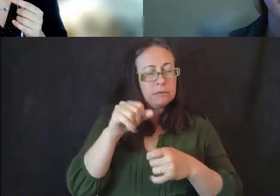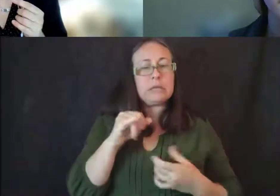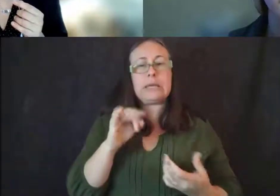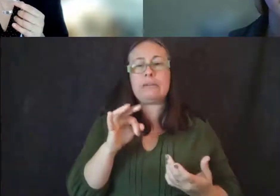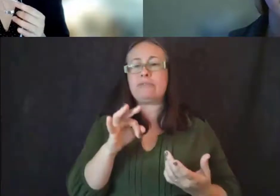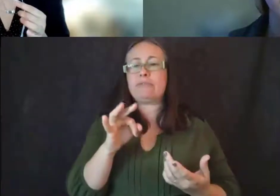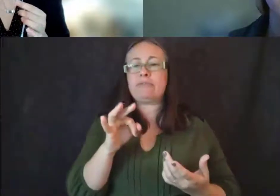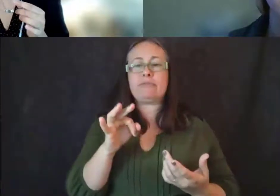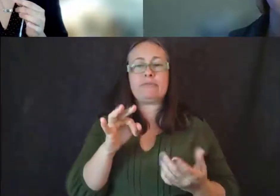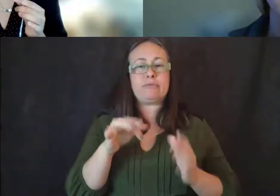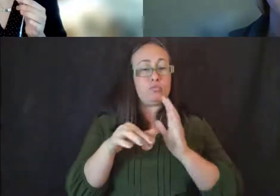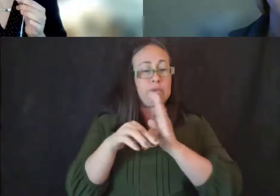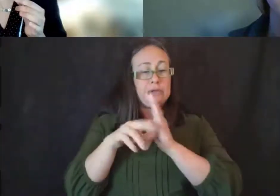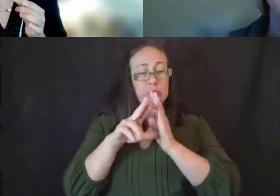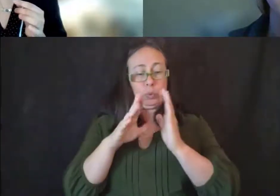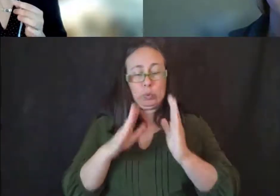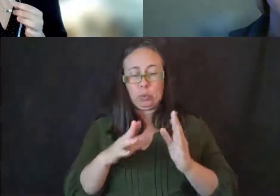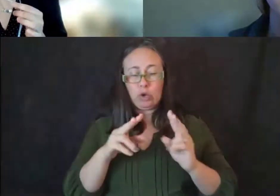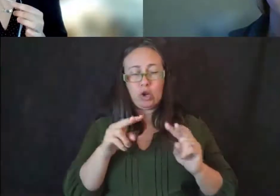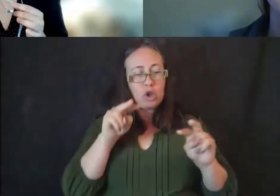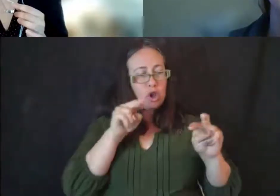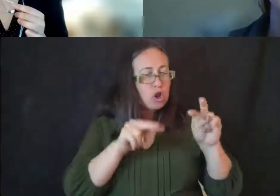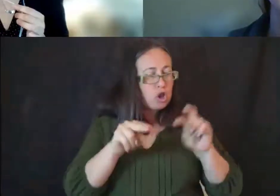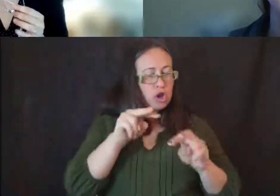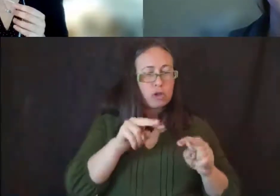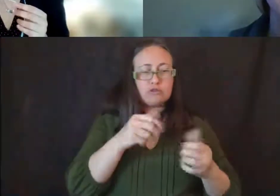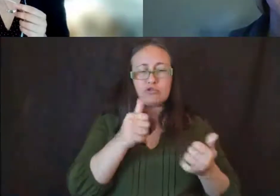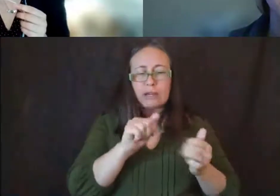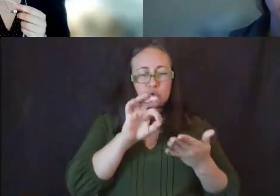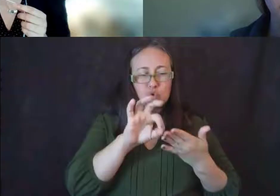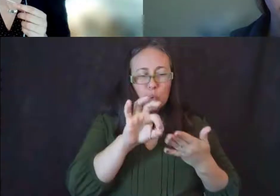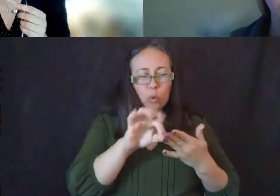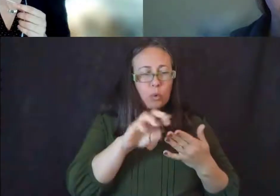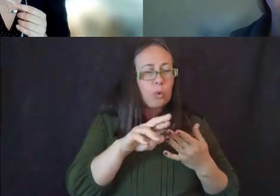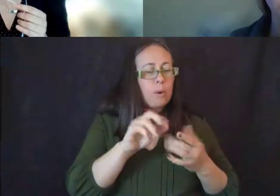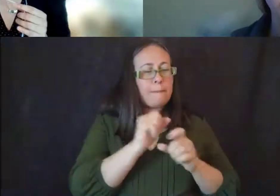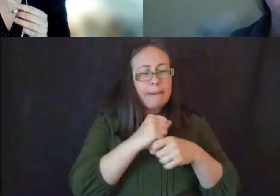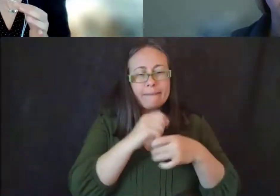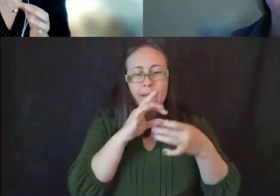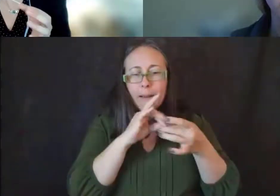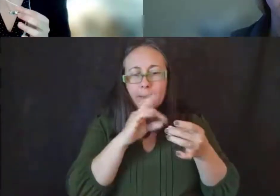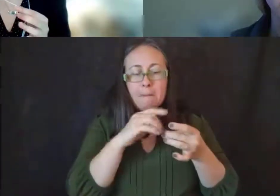If a reviewer is looking to score and make a comment about your scientific rigor